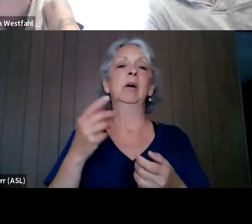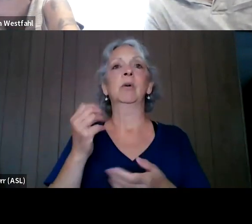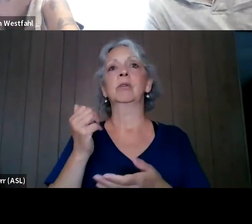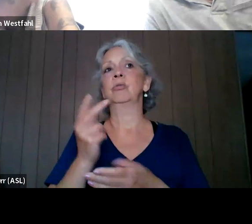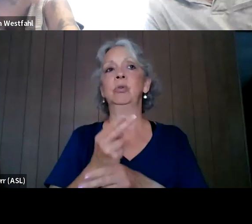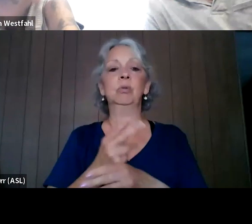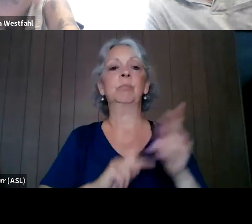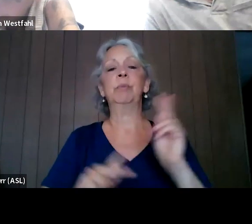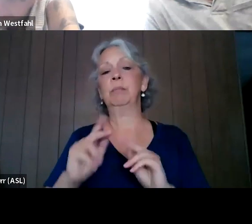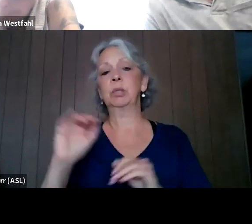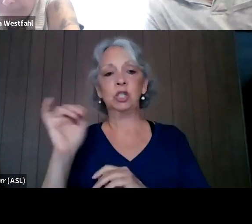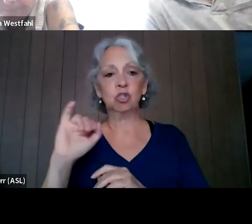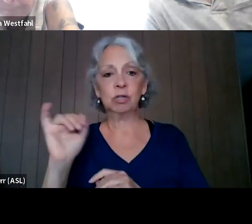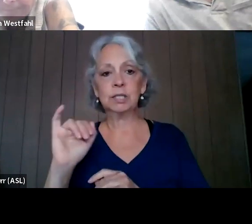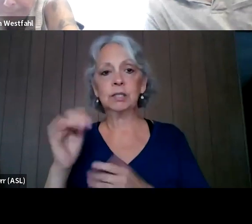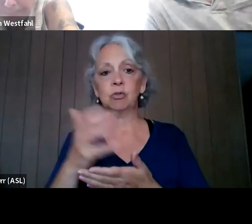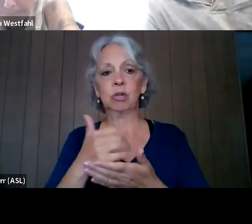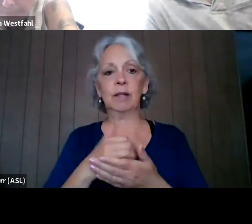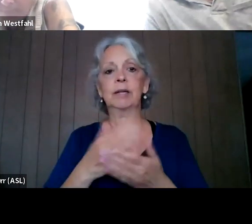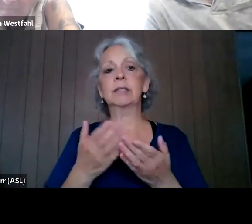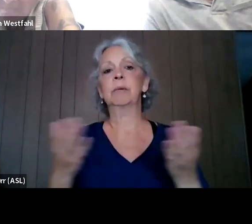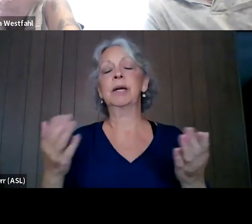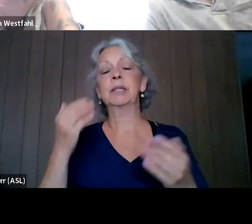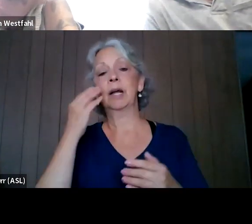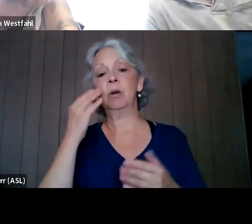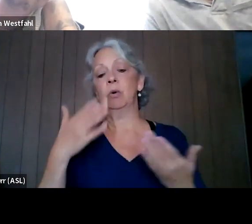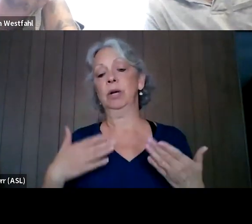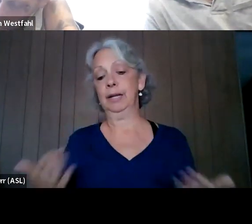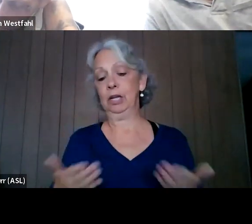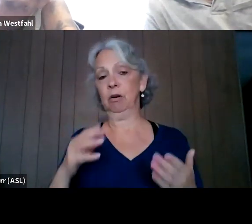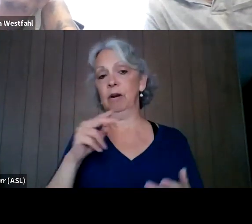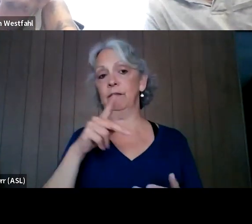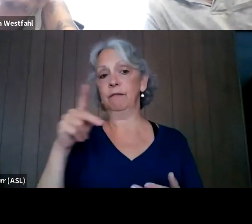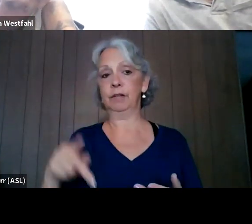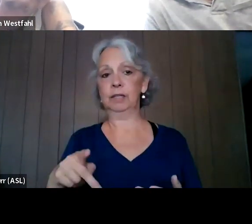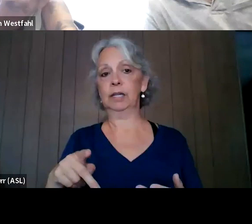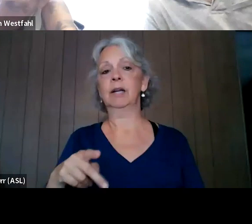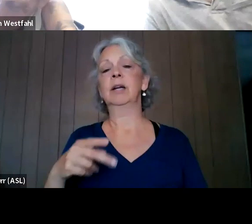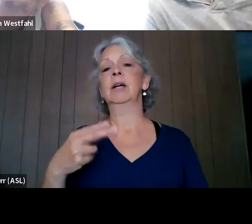to get those supplies, that's a great option. I know in Philly we have, Shawn, you know, works at Prevention Point,